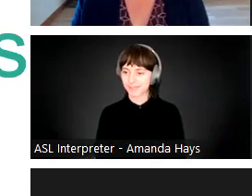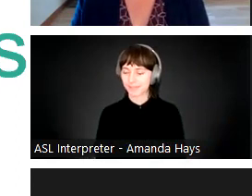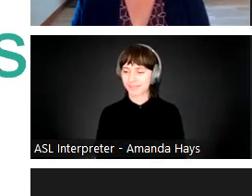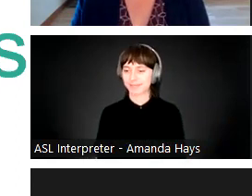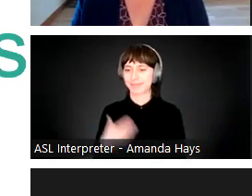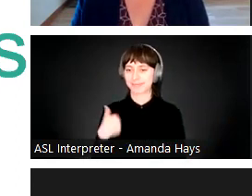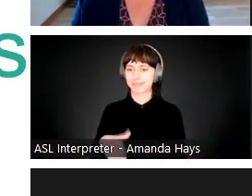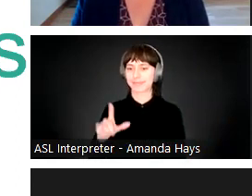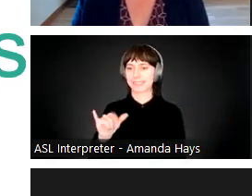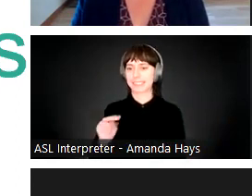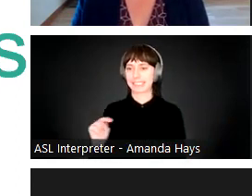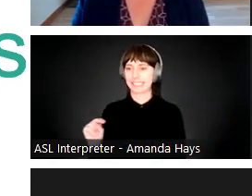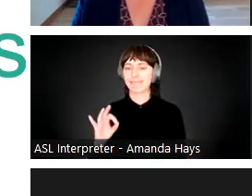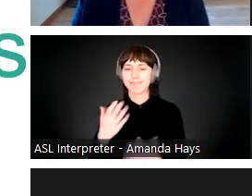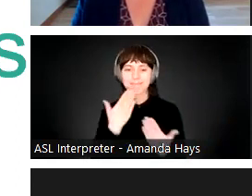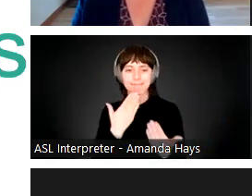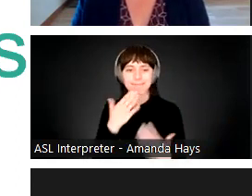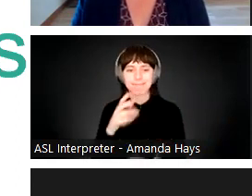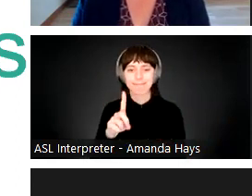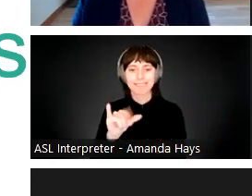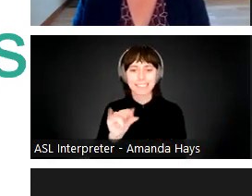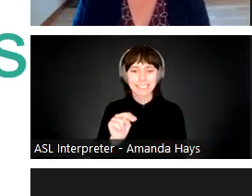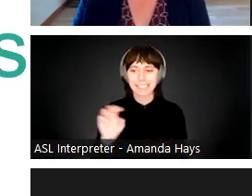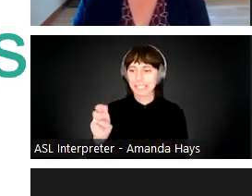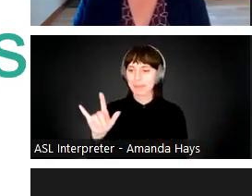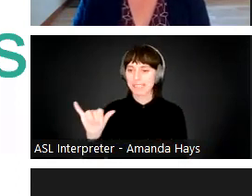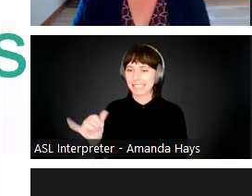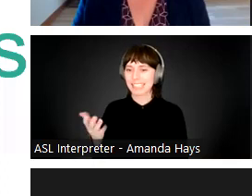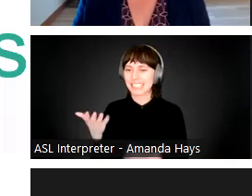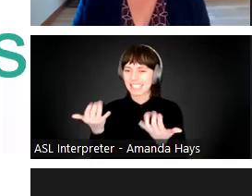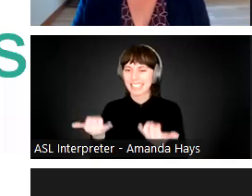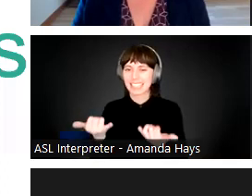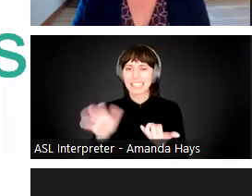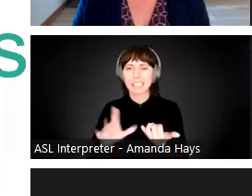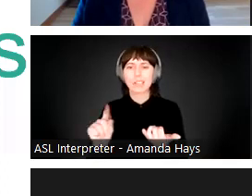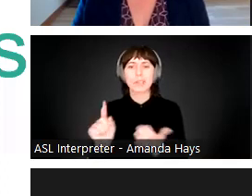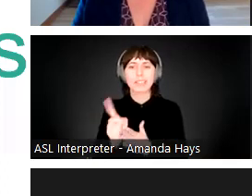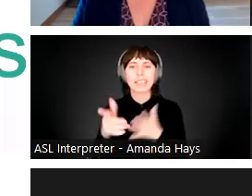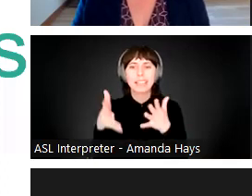and Emily. So, we have about just over 20